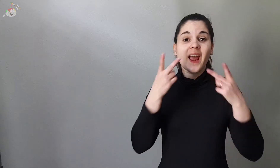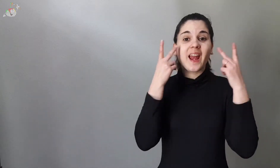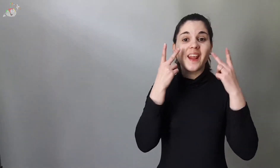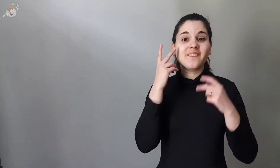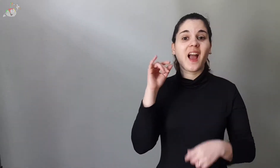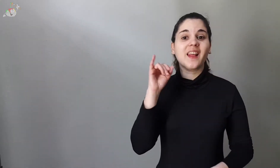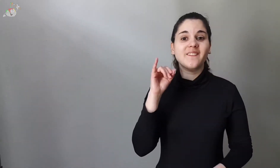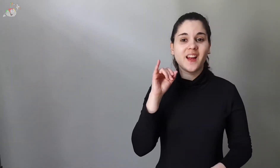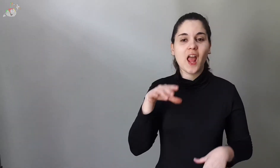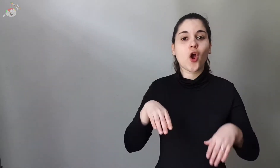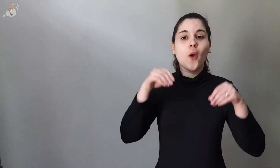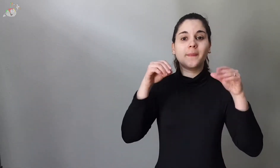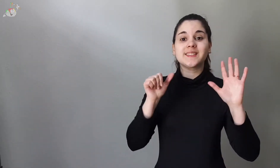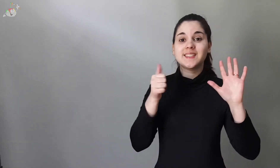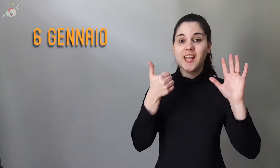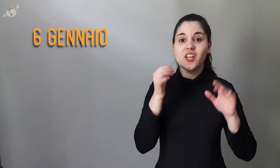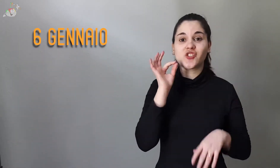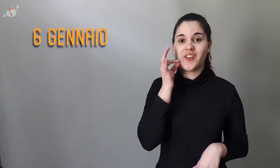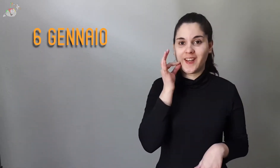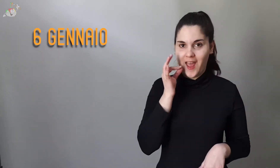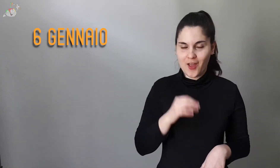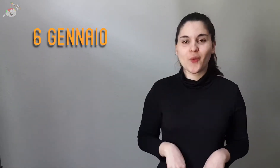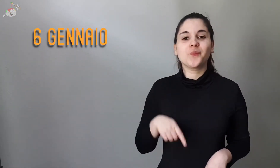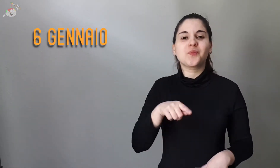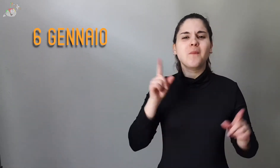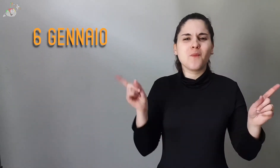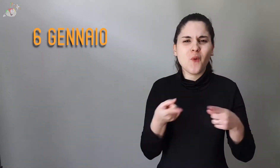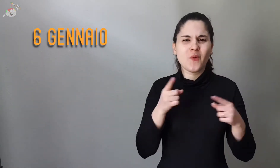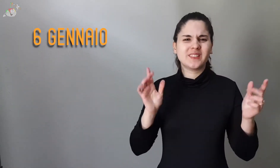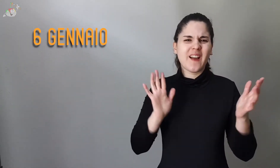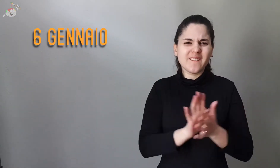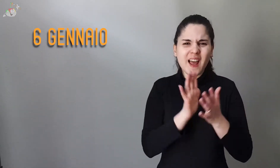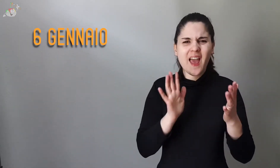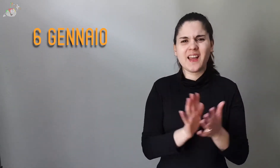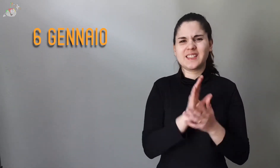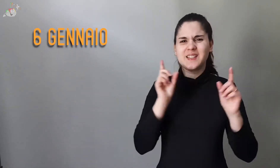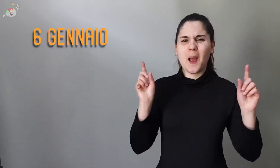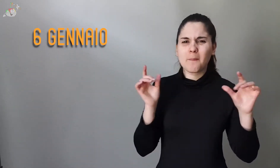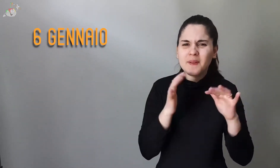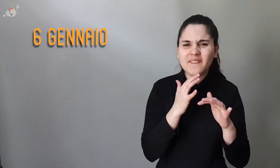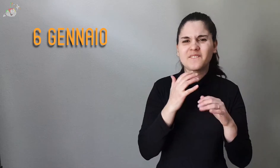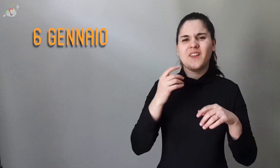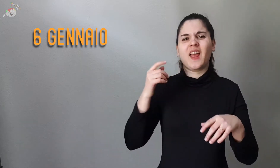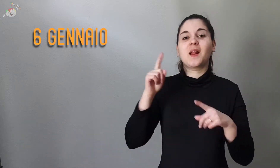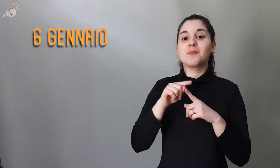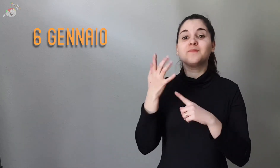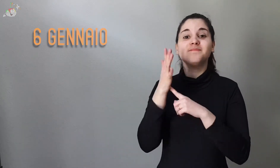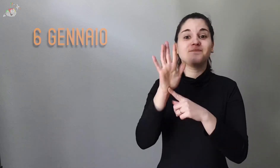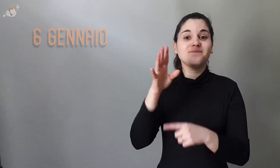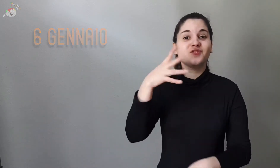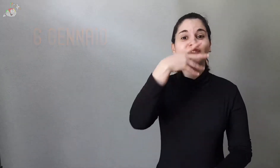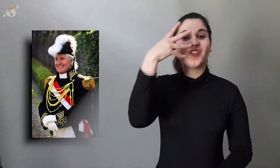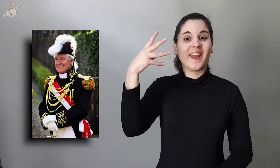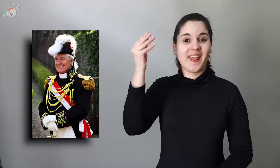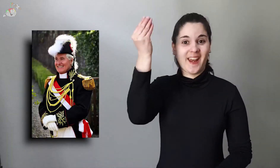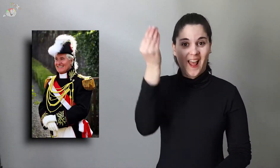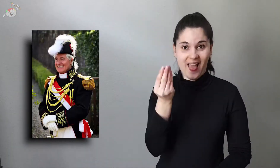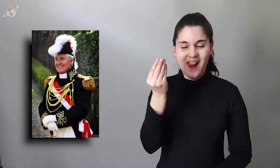The Ivrea Carnival begins on January 6 with music, parties, fifes and with the presentation of the General.